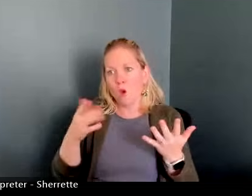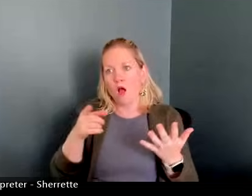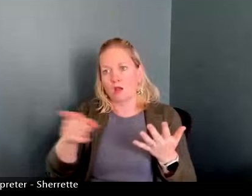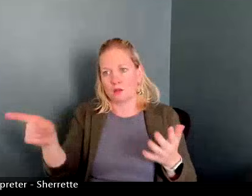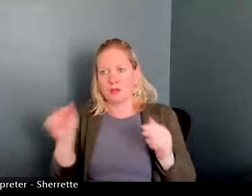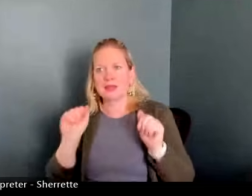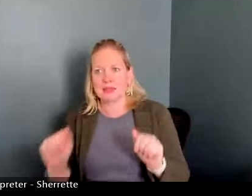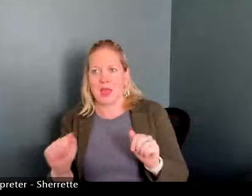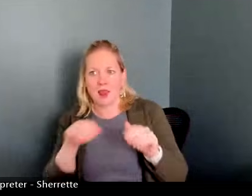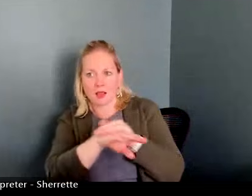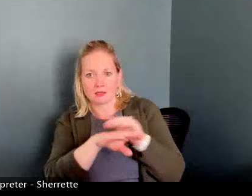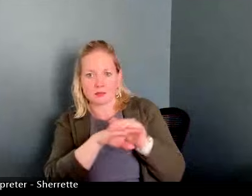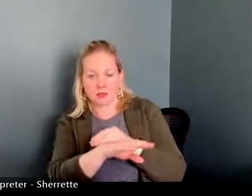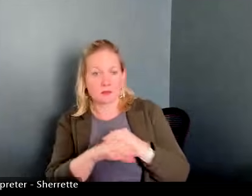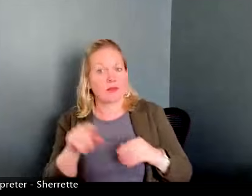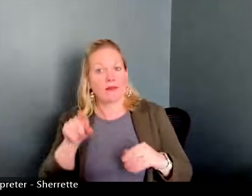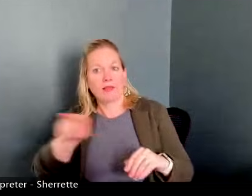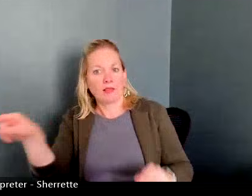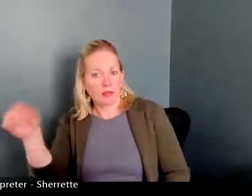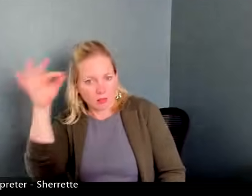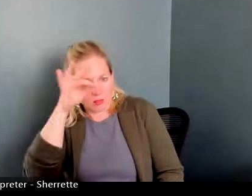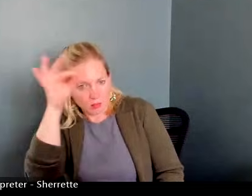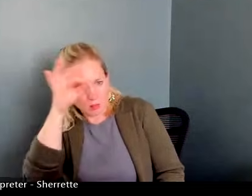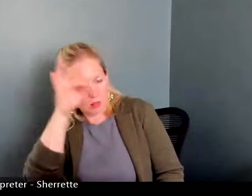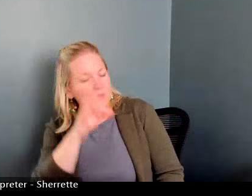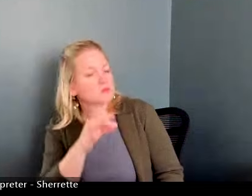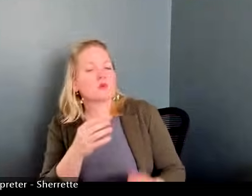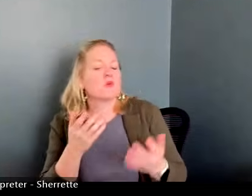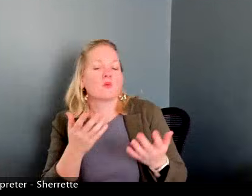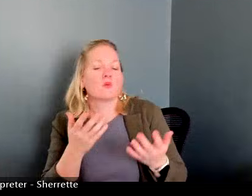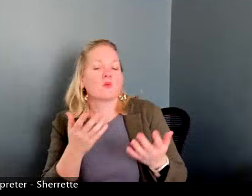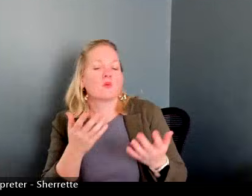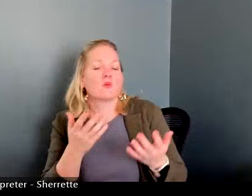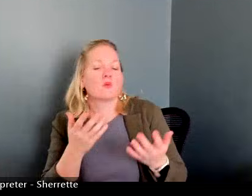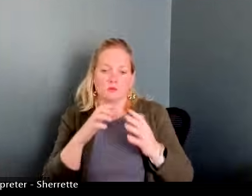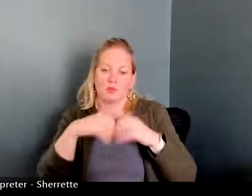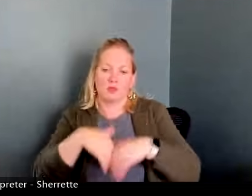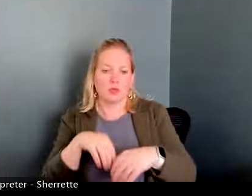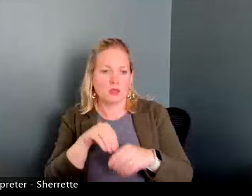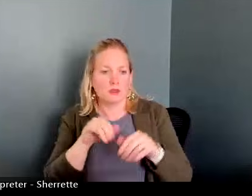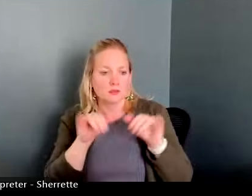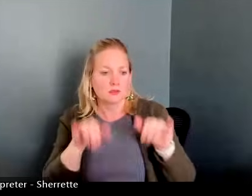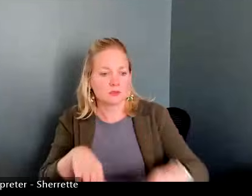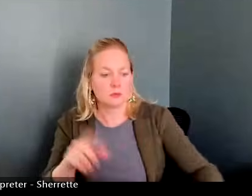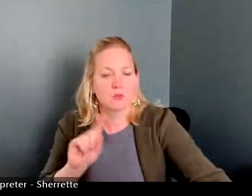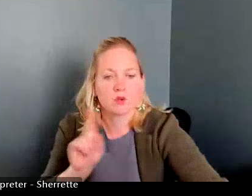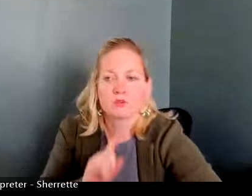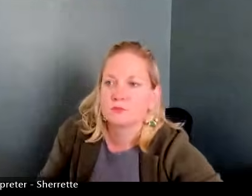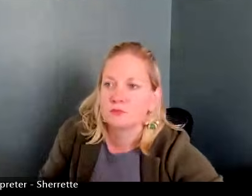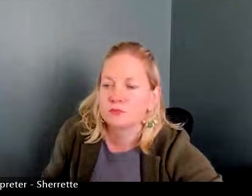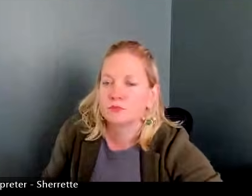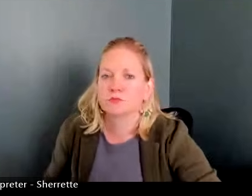don't even know about it. So, what are some system -- where's the system failure there?